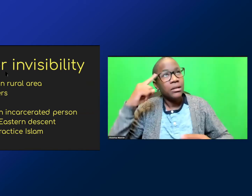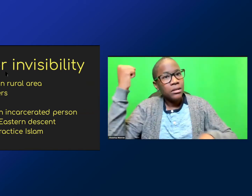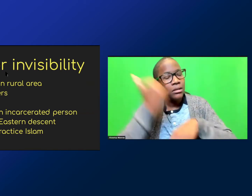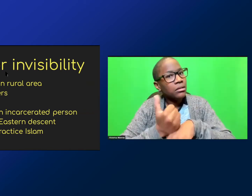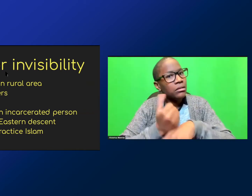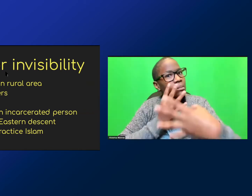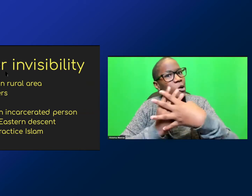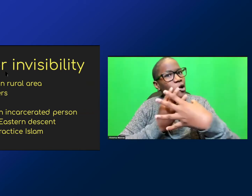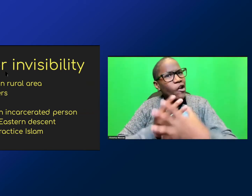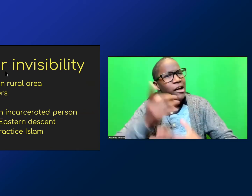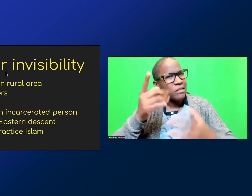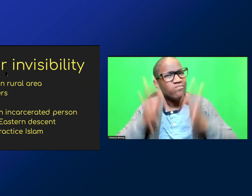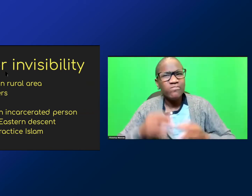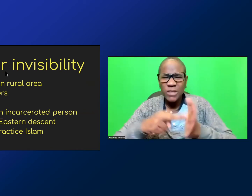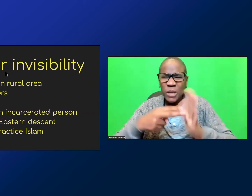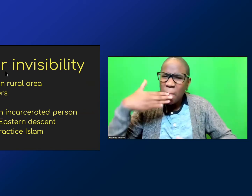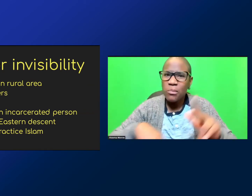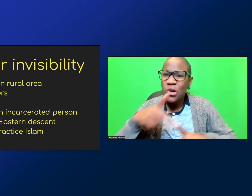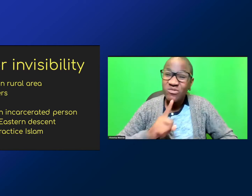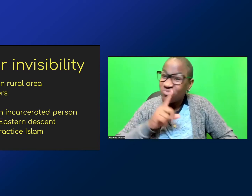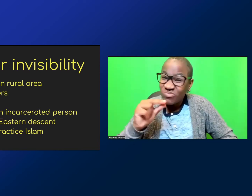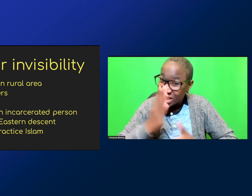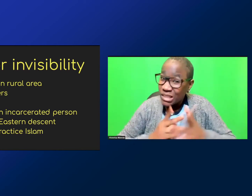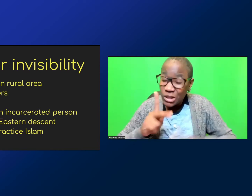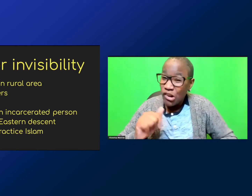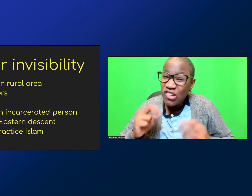our children confused about the system you know maybe misinterpreting it and thinking that only